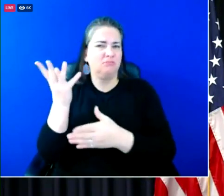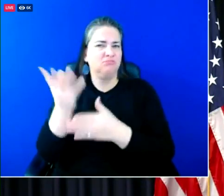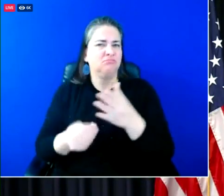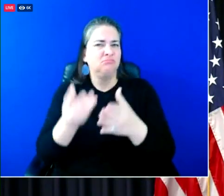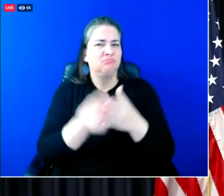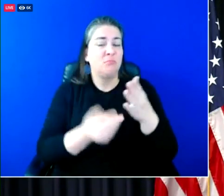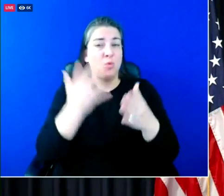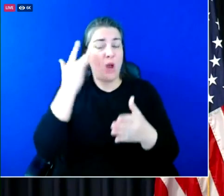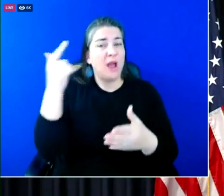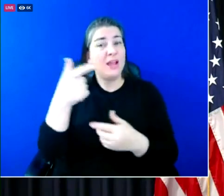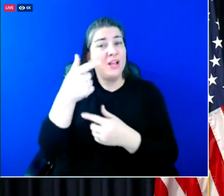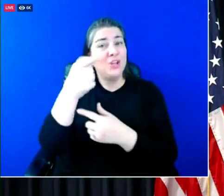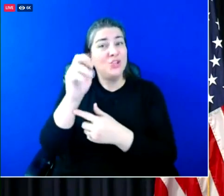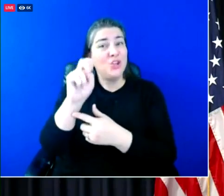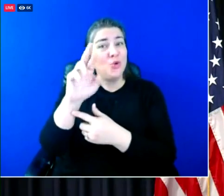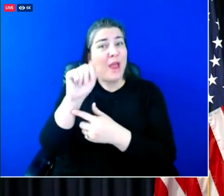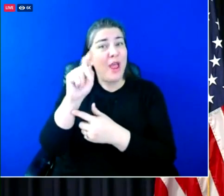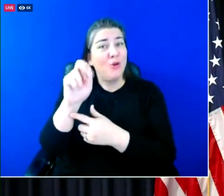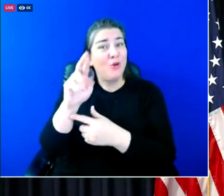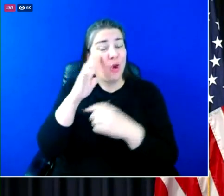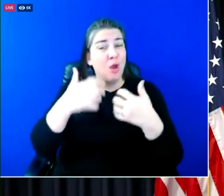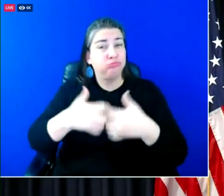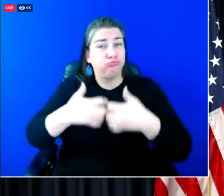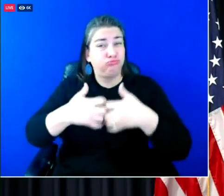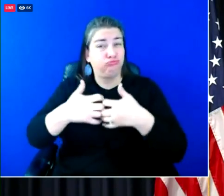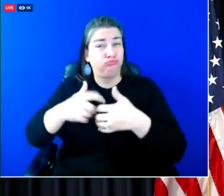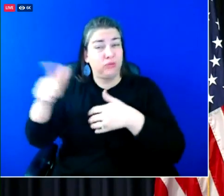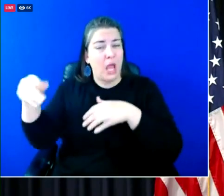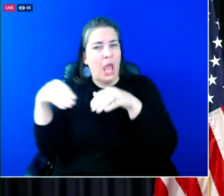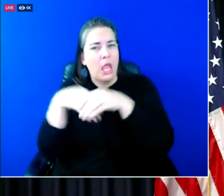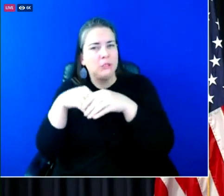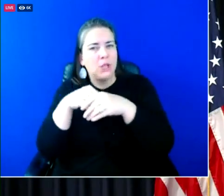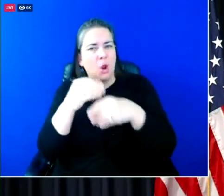close or even being inside, or people not knowing or understanding the